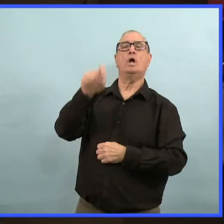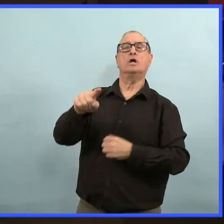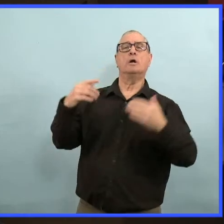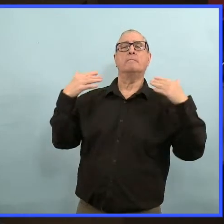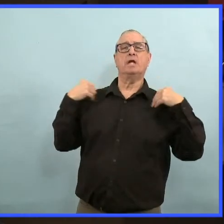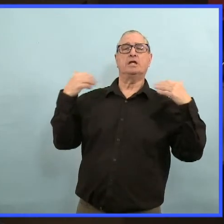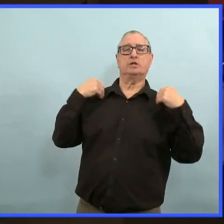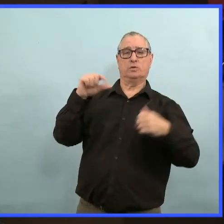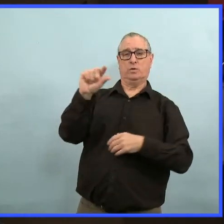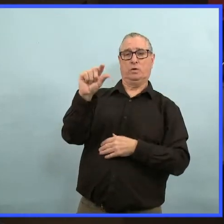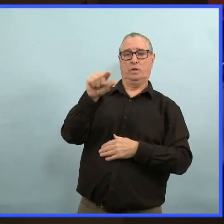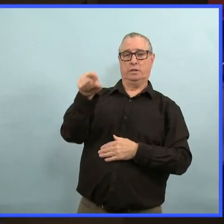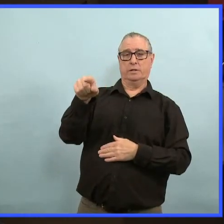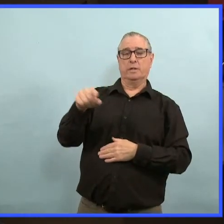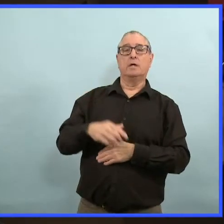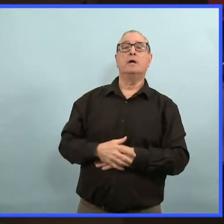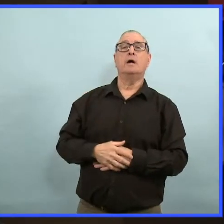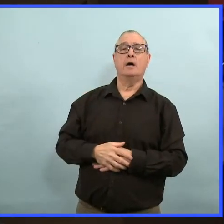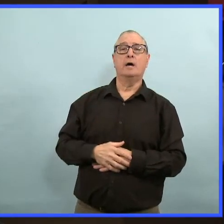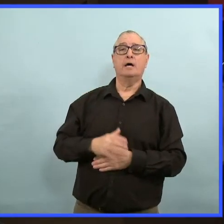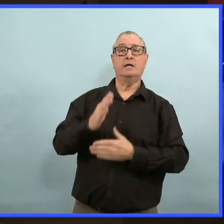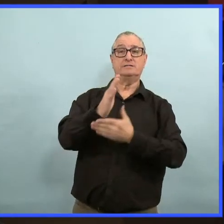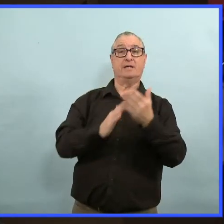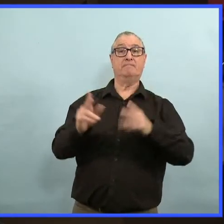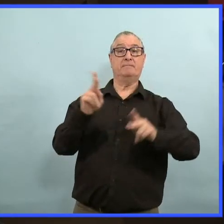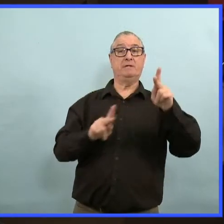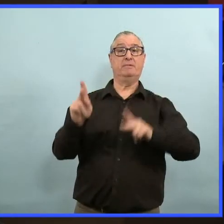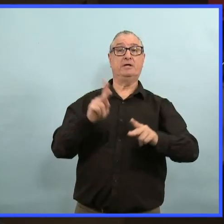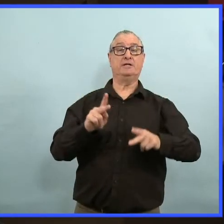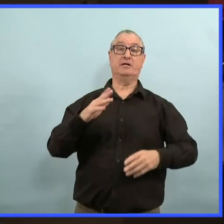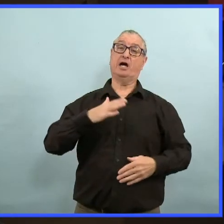wreck or the restrictions that are in place we've heard relatives say that there is likely going